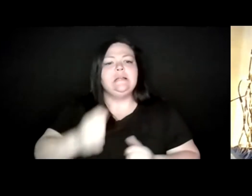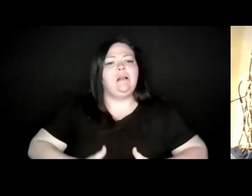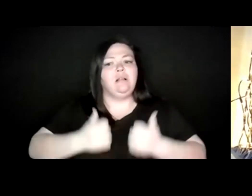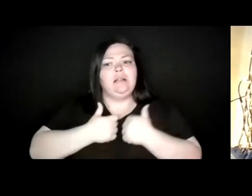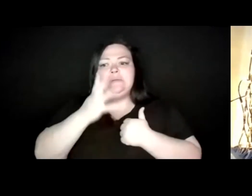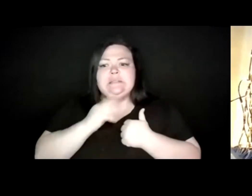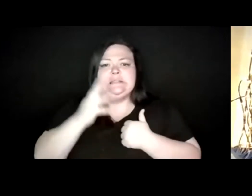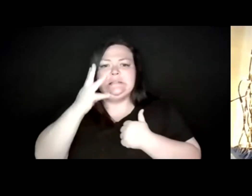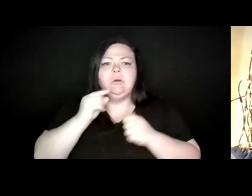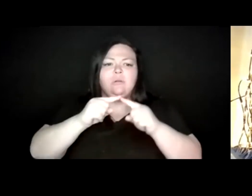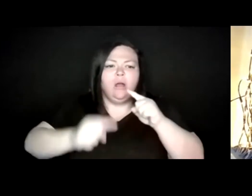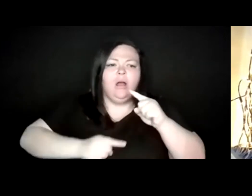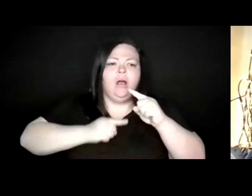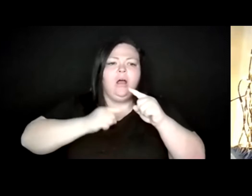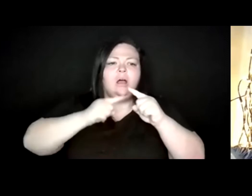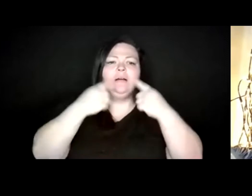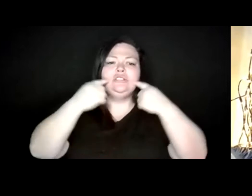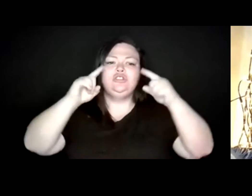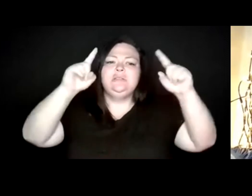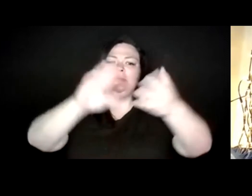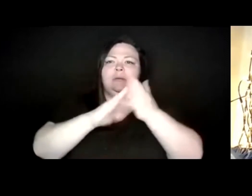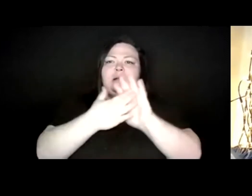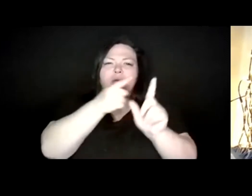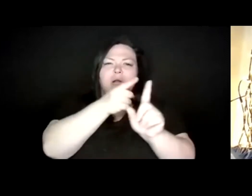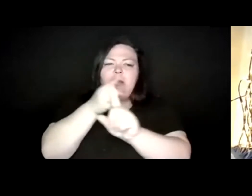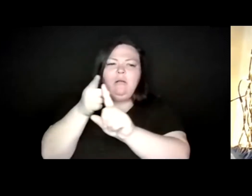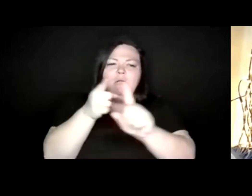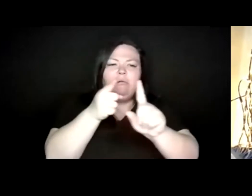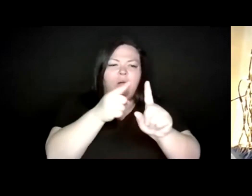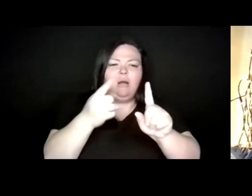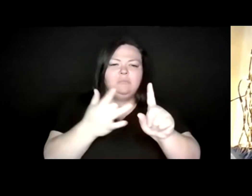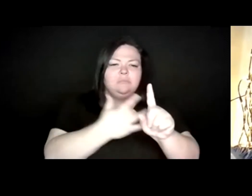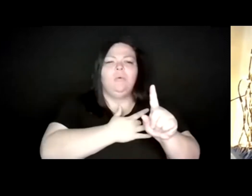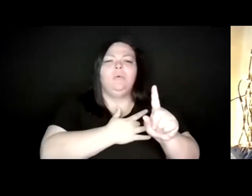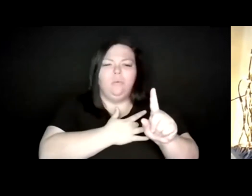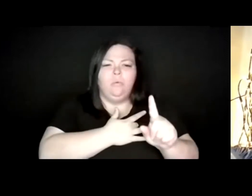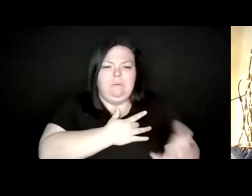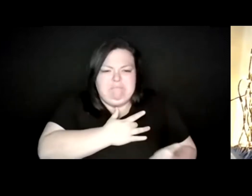achievement splinters into compass points;/ these pierce our hearts, hoist our bodies